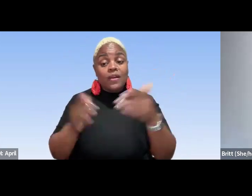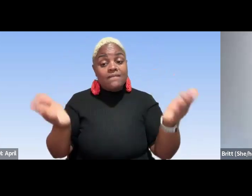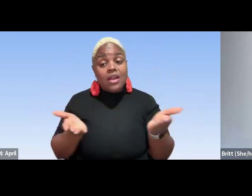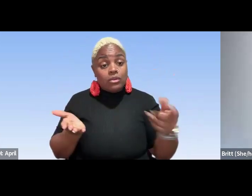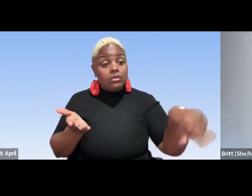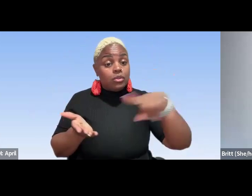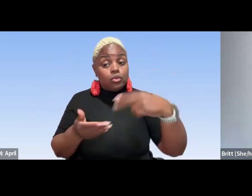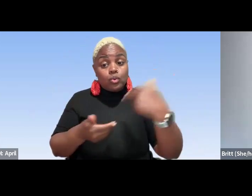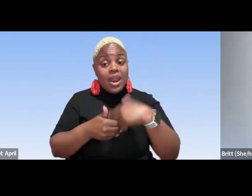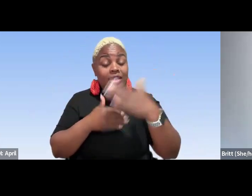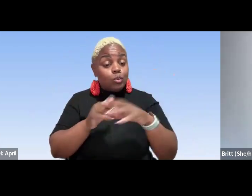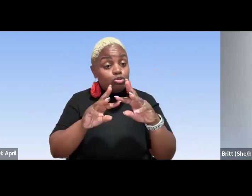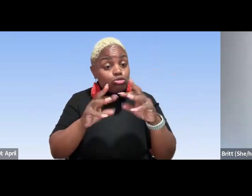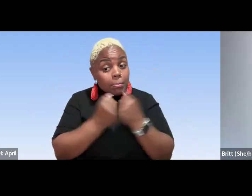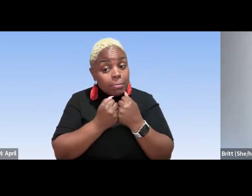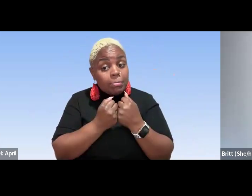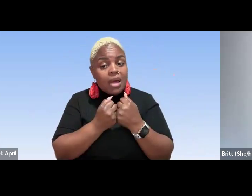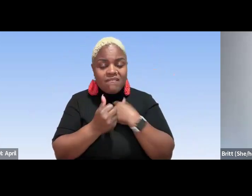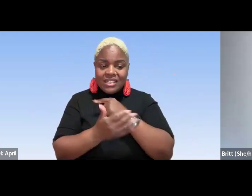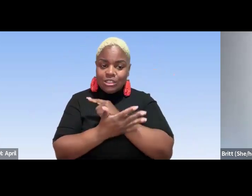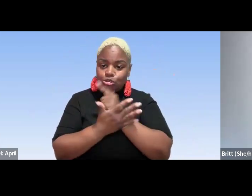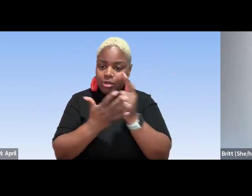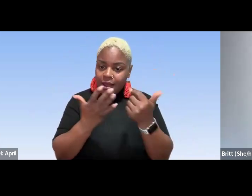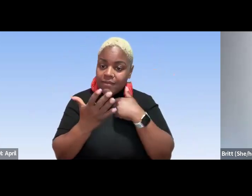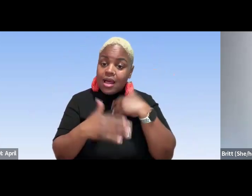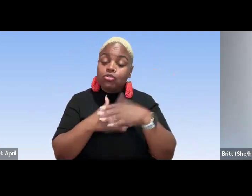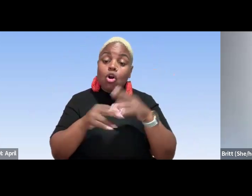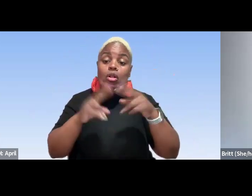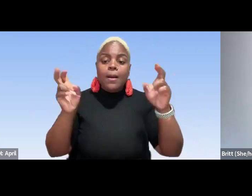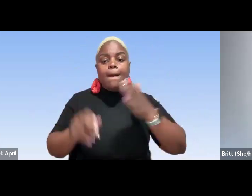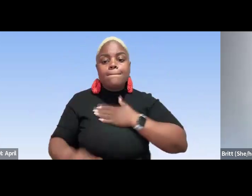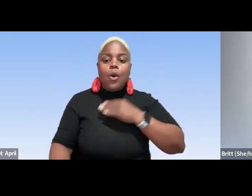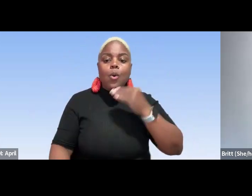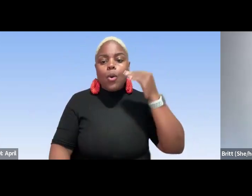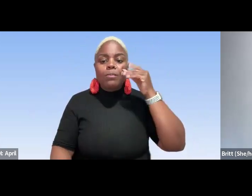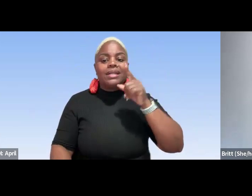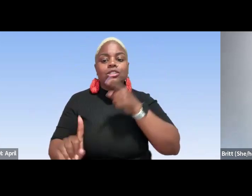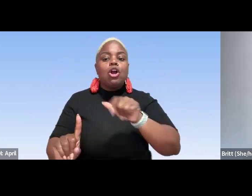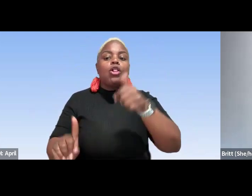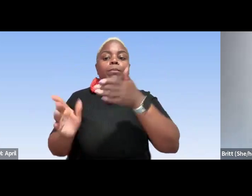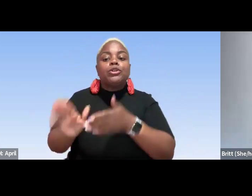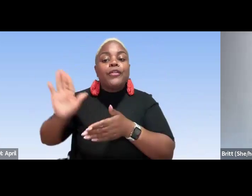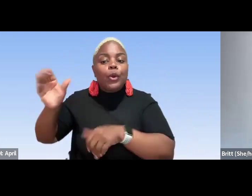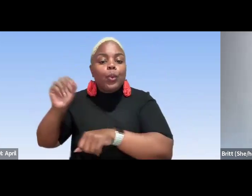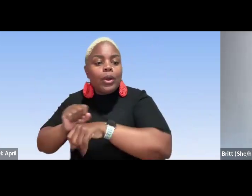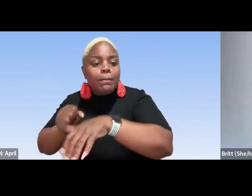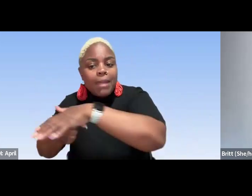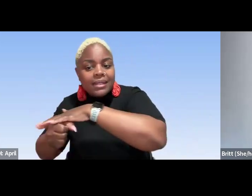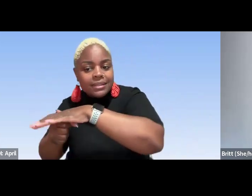in this series, which is called 'My Home Is Someone's Workplace,' that's happening on April 30 from 4 to 5:30 p.m. PT.